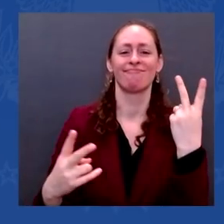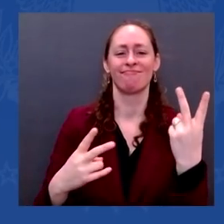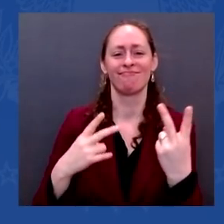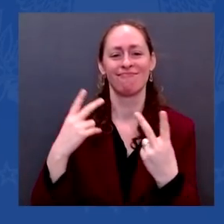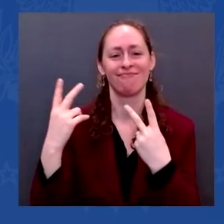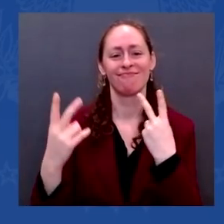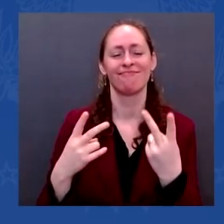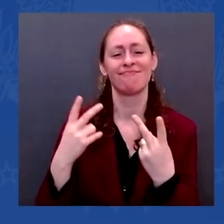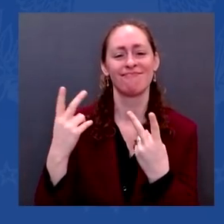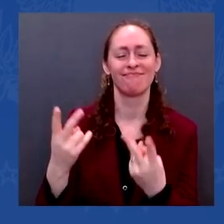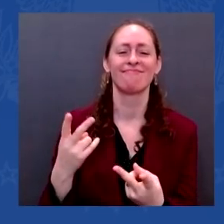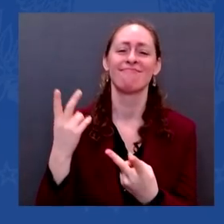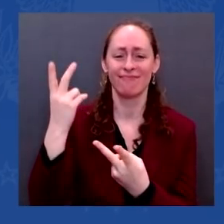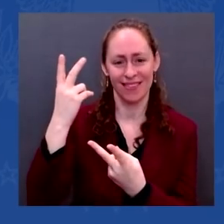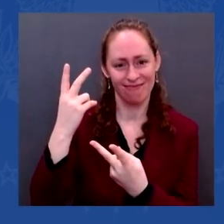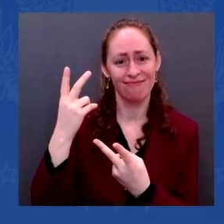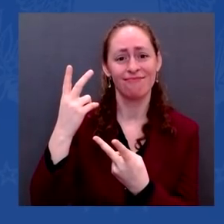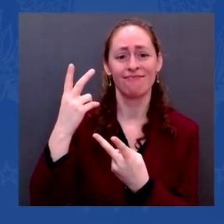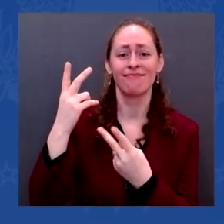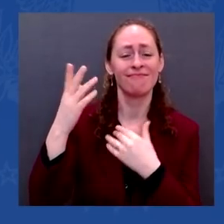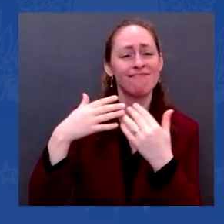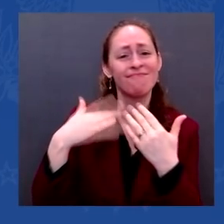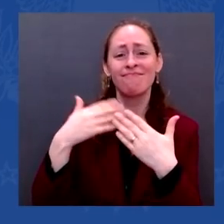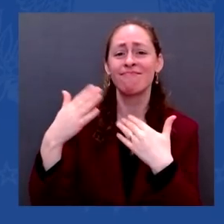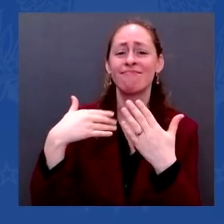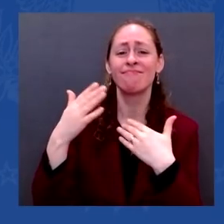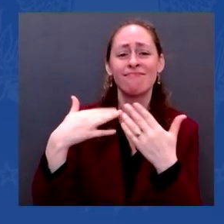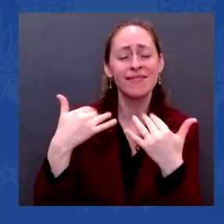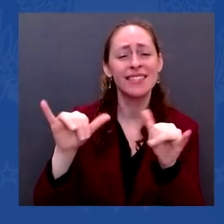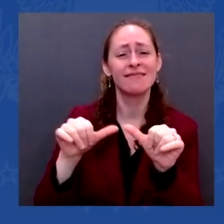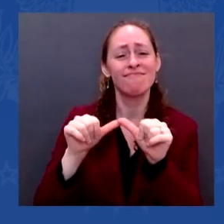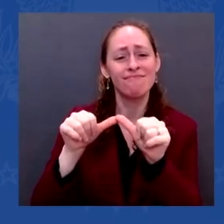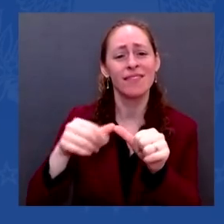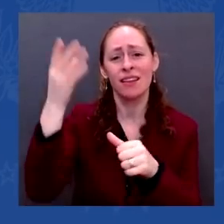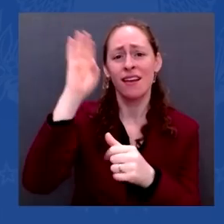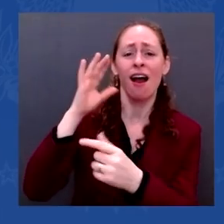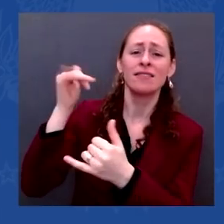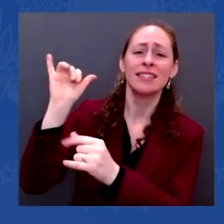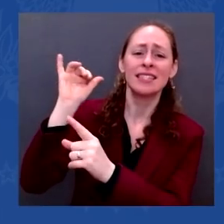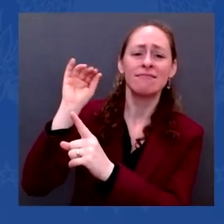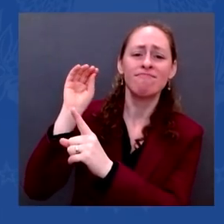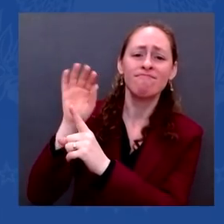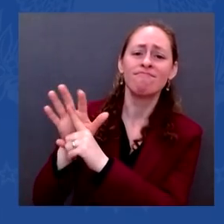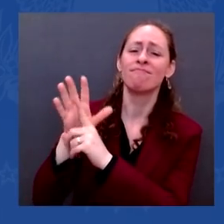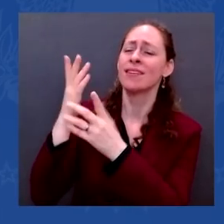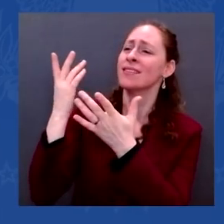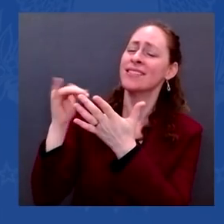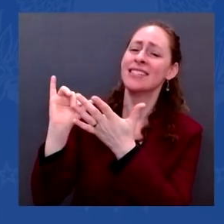who have been called according to his purpose." Romans 8:28.